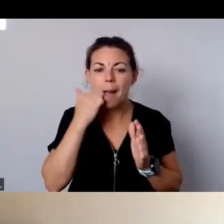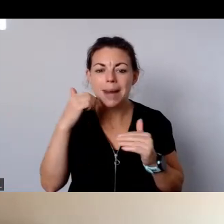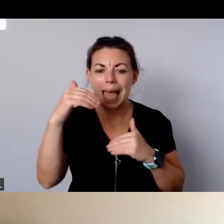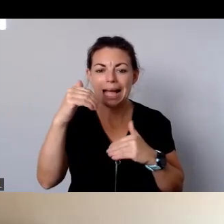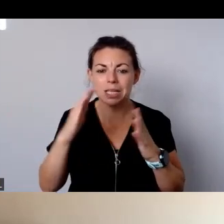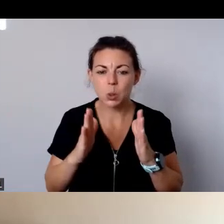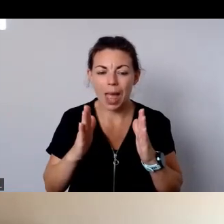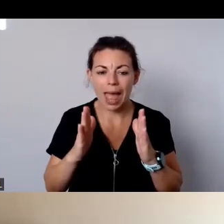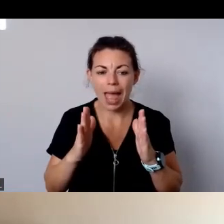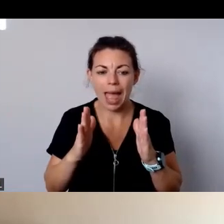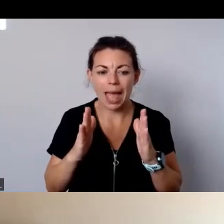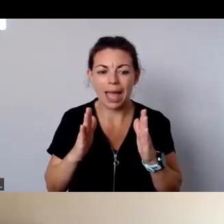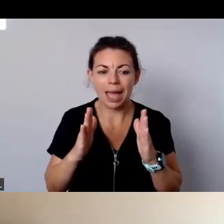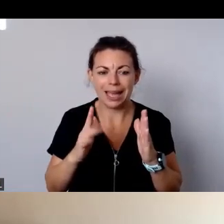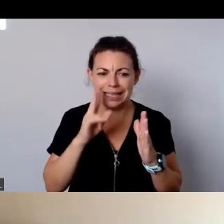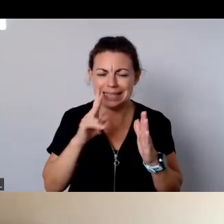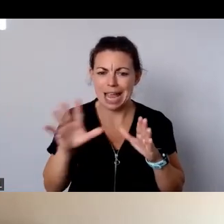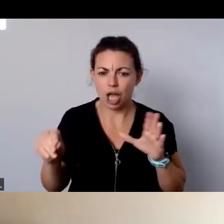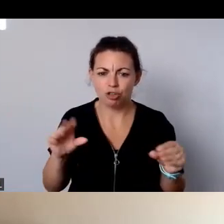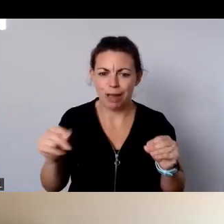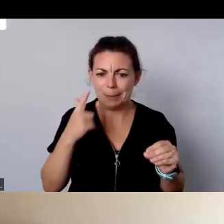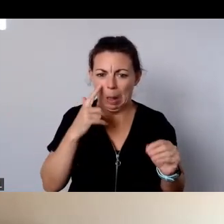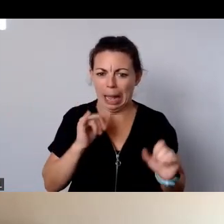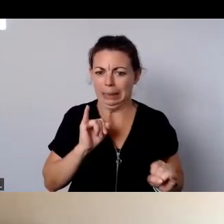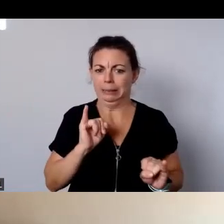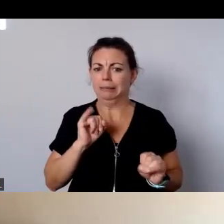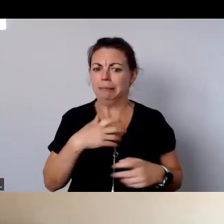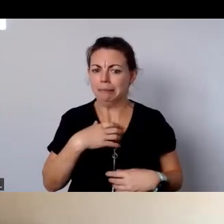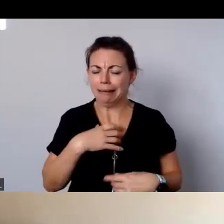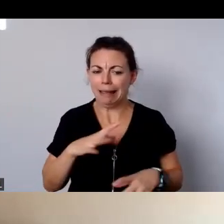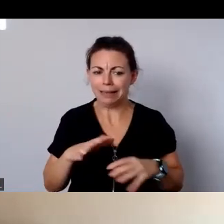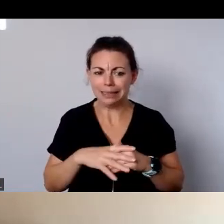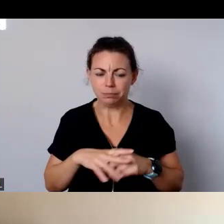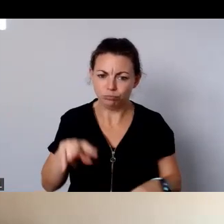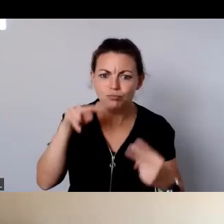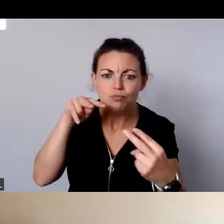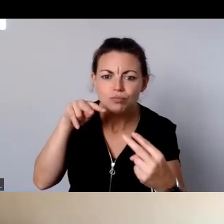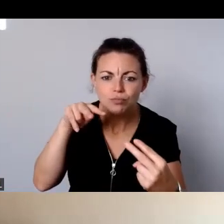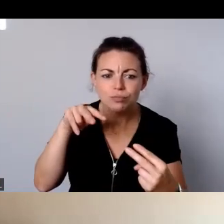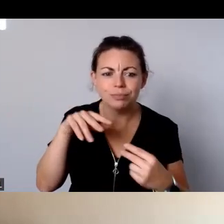a quite scary-looking crab, looking face on, depending on how you feel about crabs.